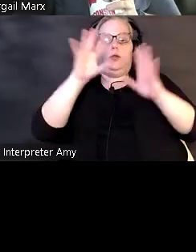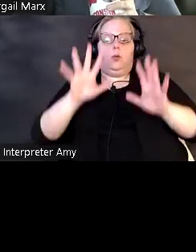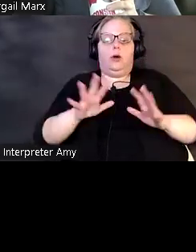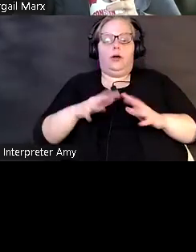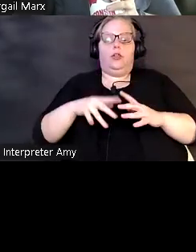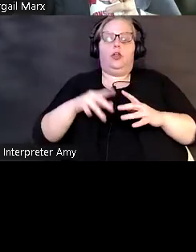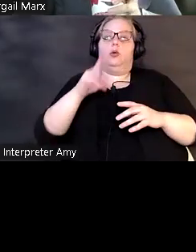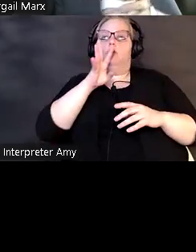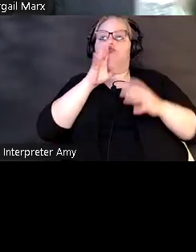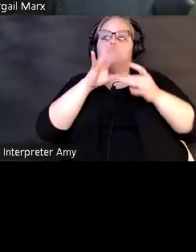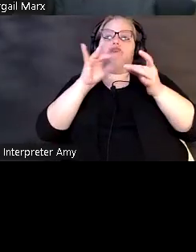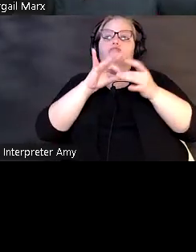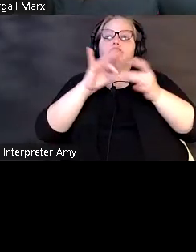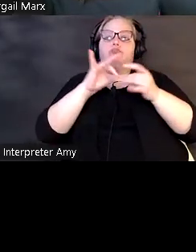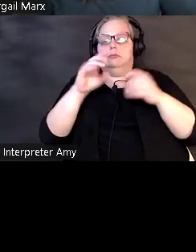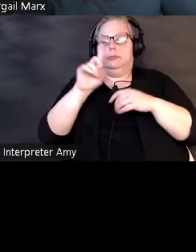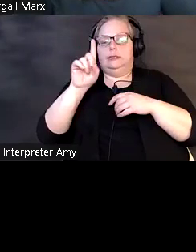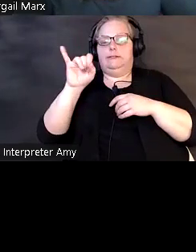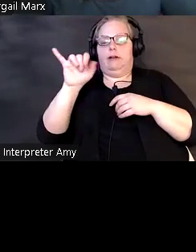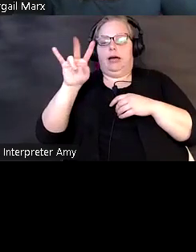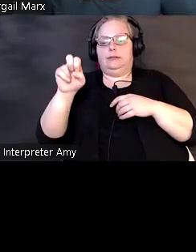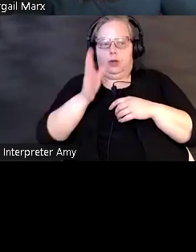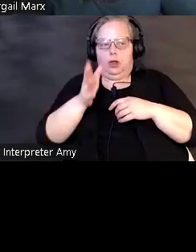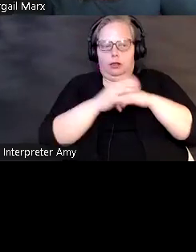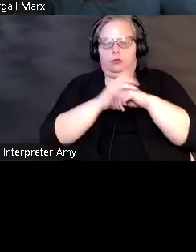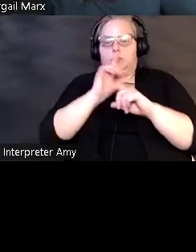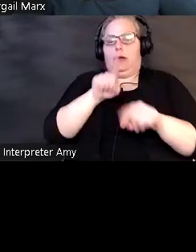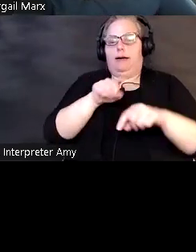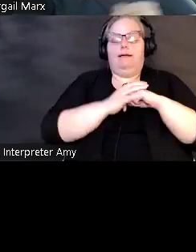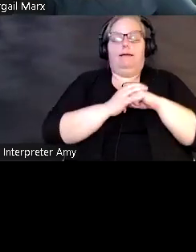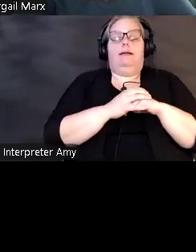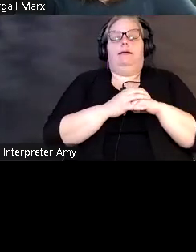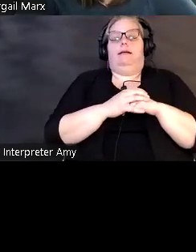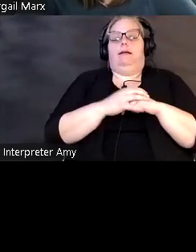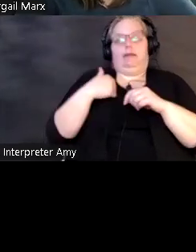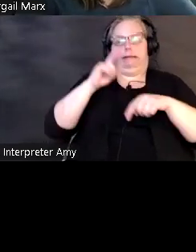So I have found that we can't necessarily do it in school because of privacy issues,